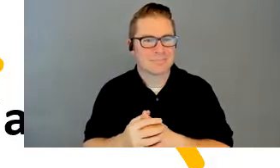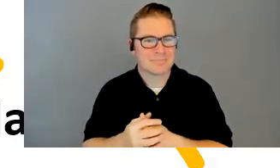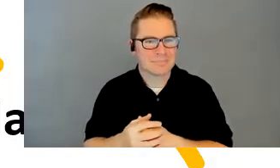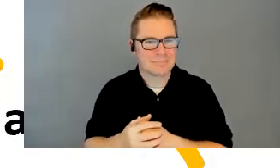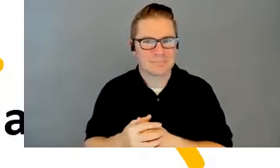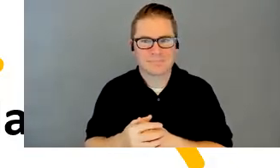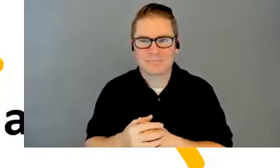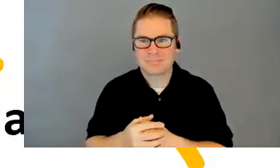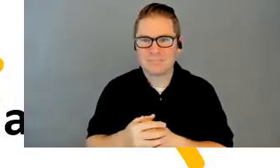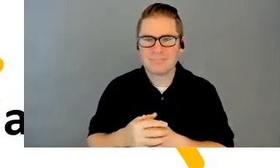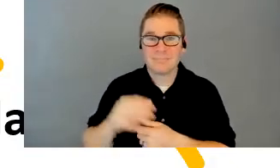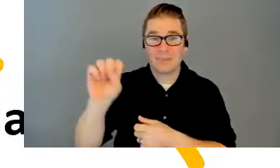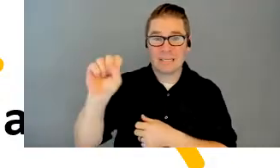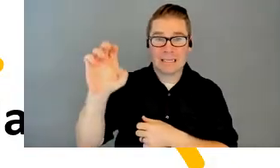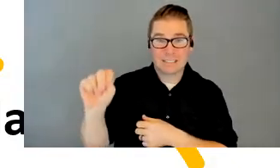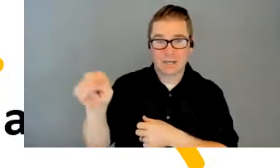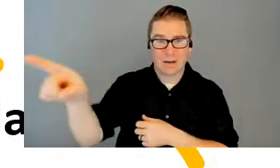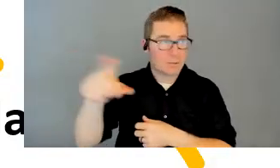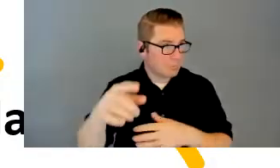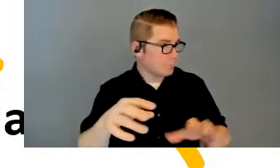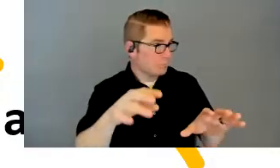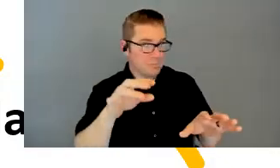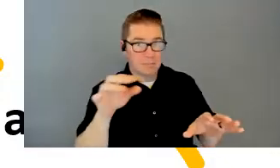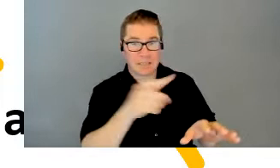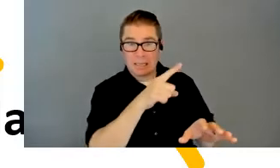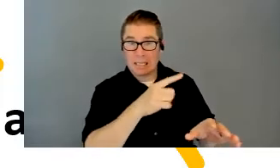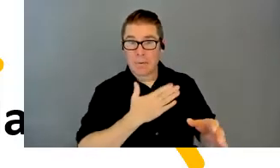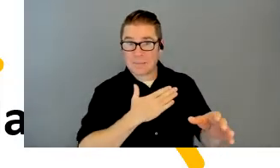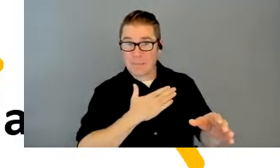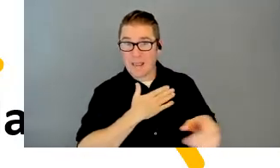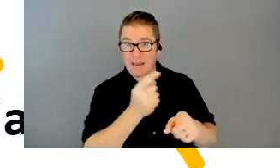I this is mine. Yes. Yes. Hi, everybody.